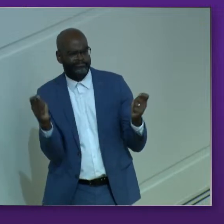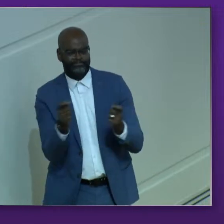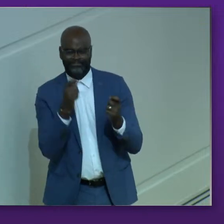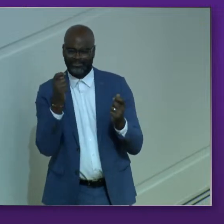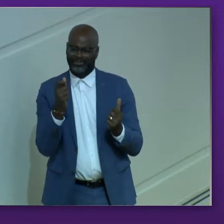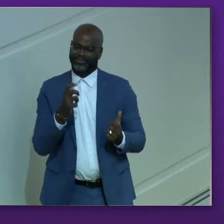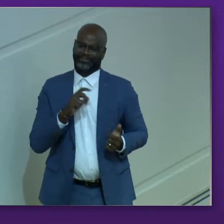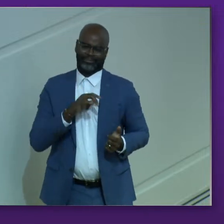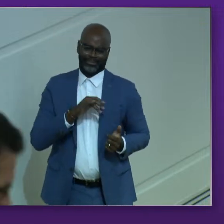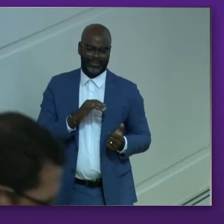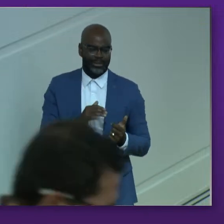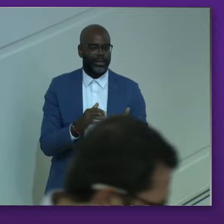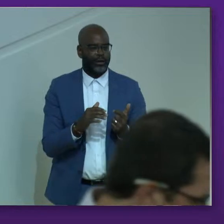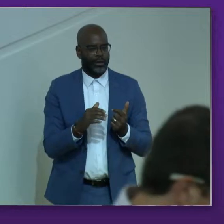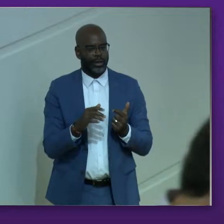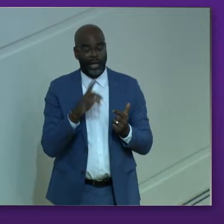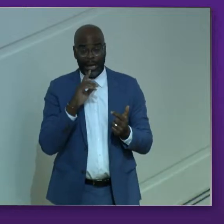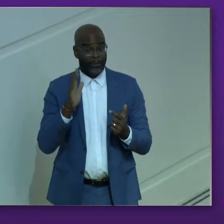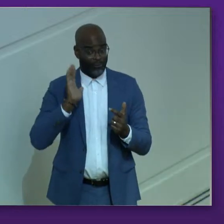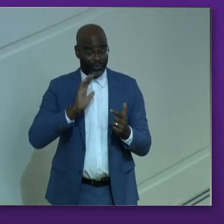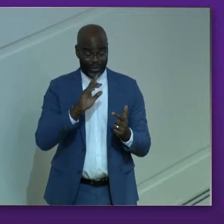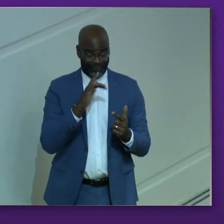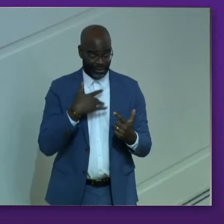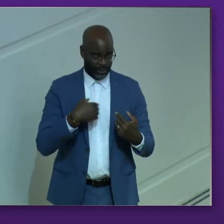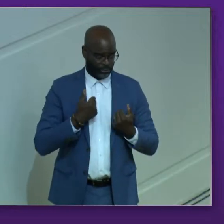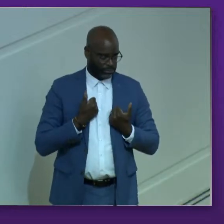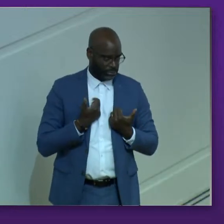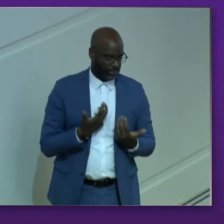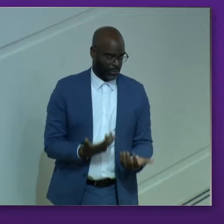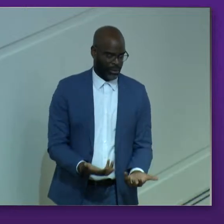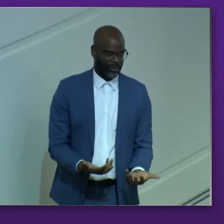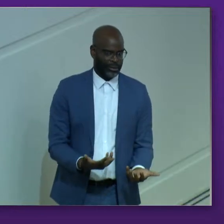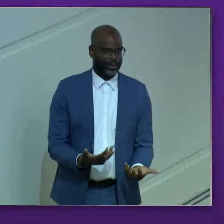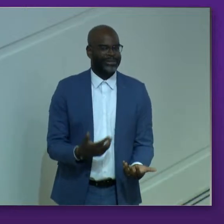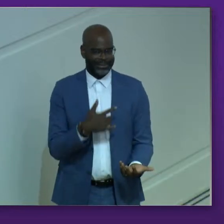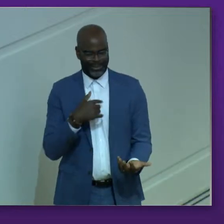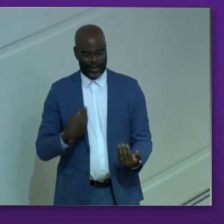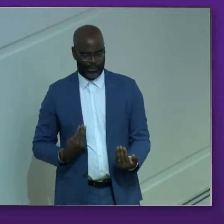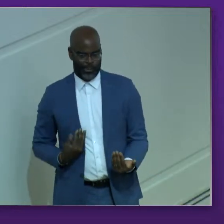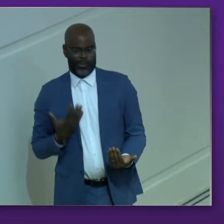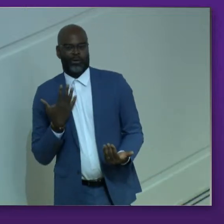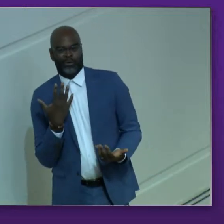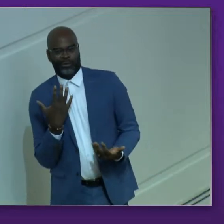PLENTY OF REASON TO CELEBRATE